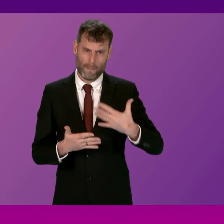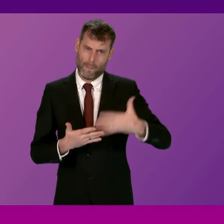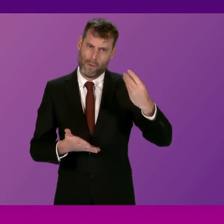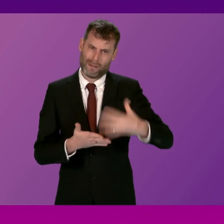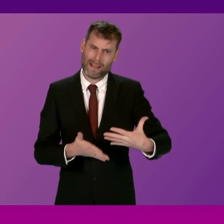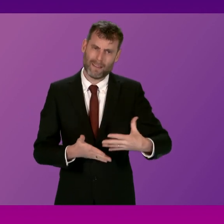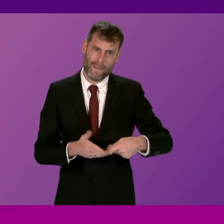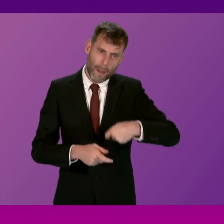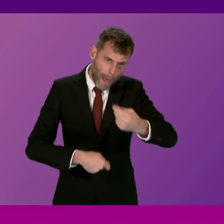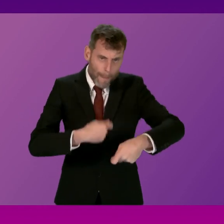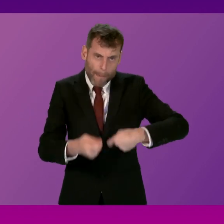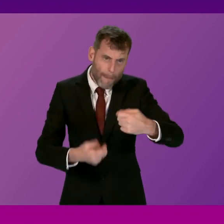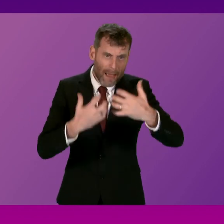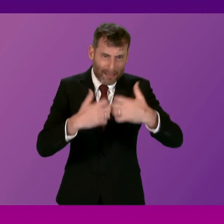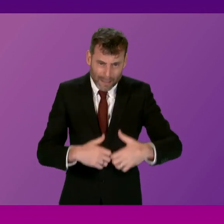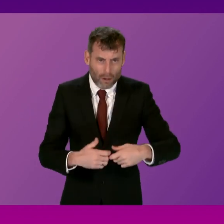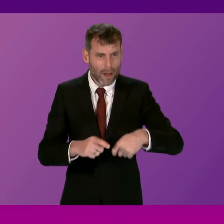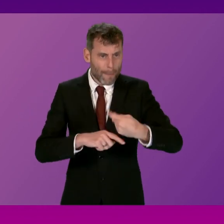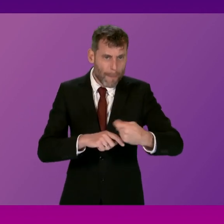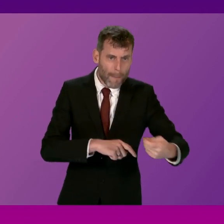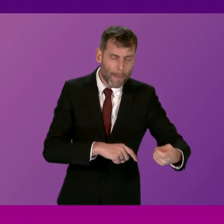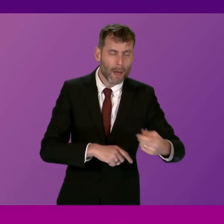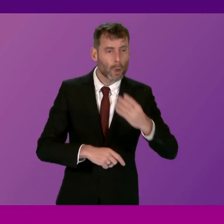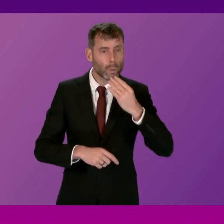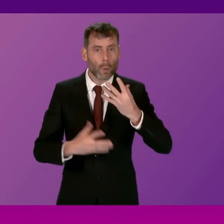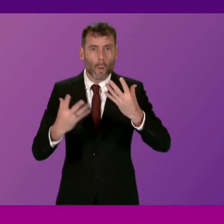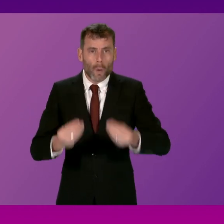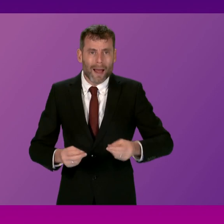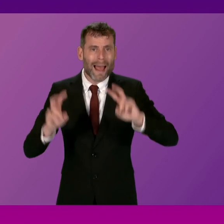Often the poverty that people face, due to their having a disability, can mean that they